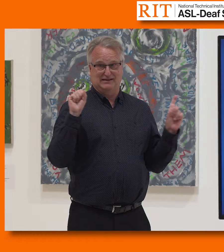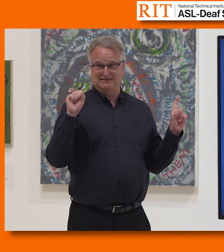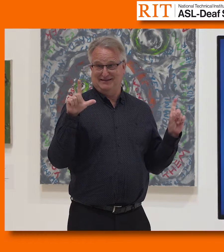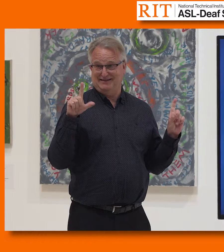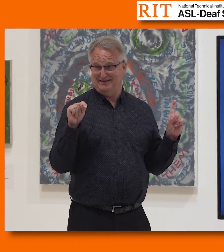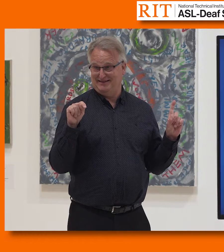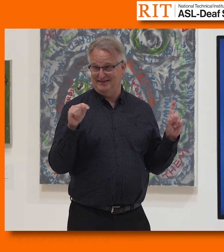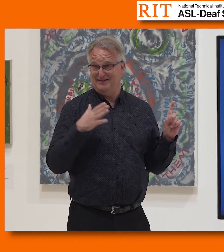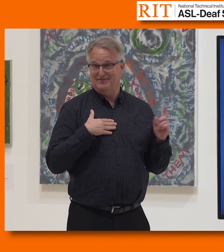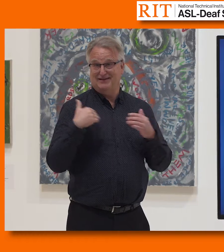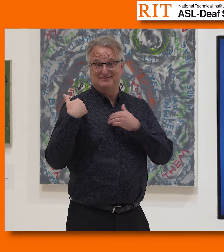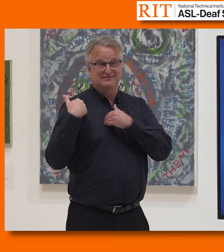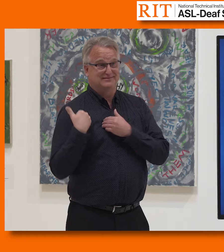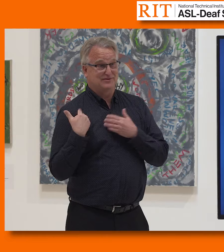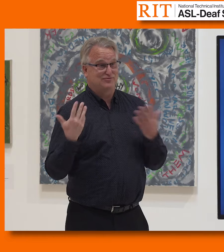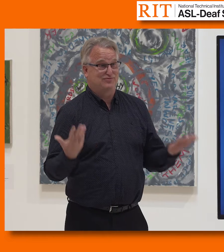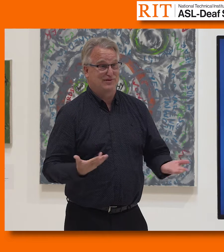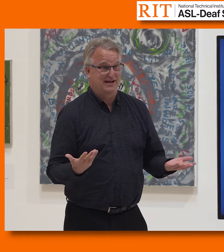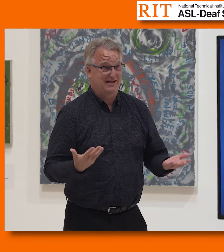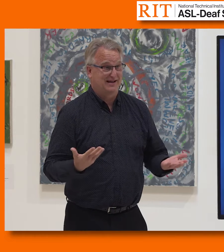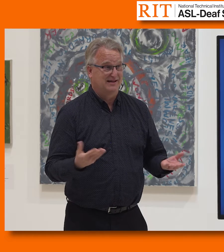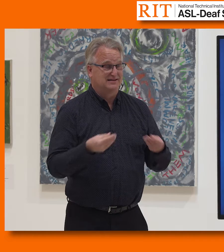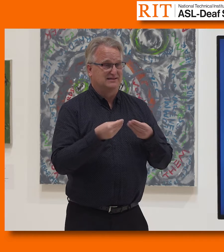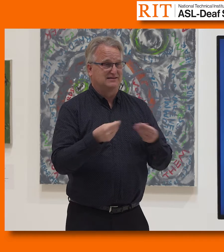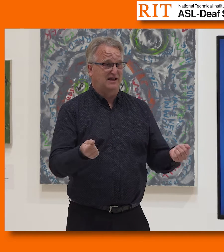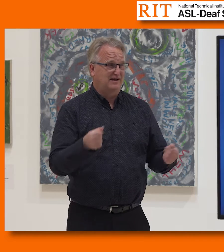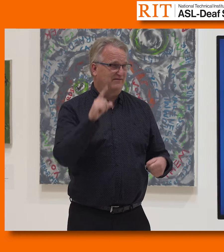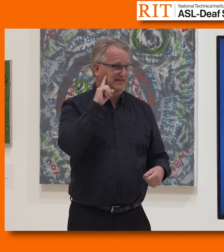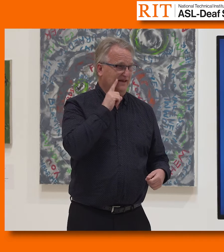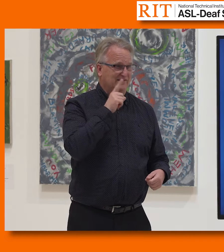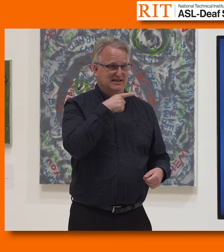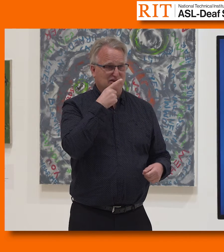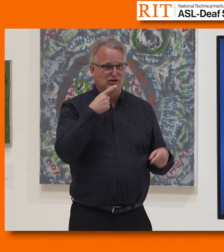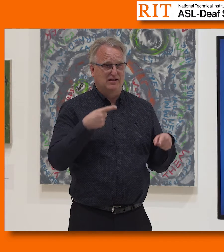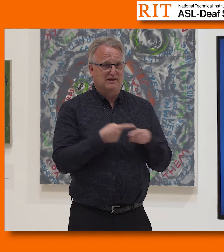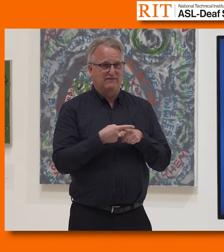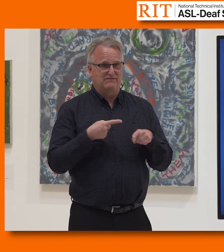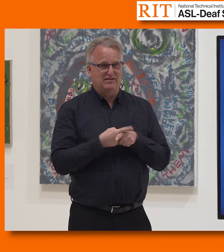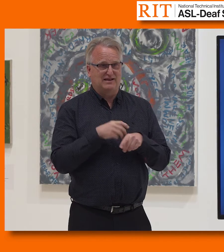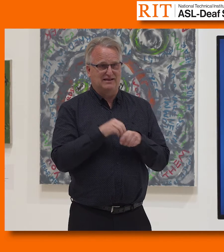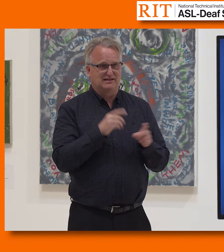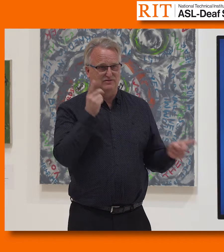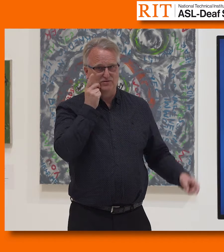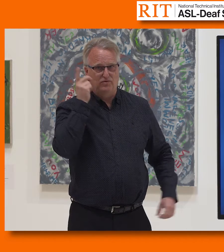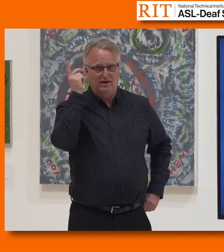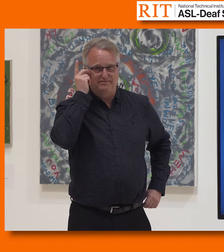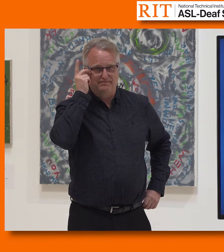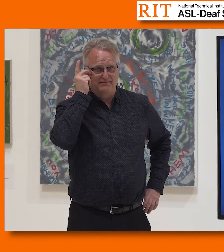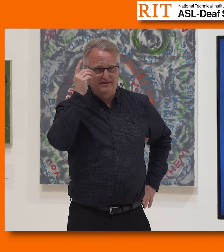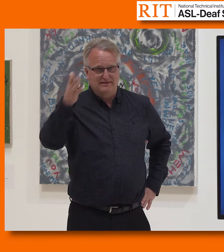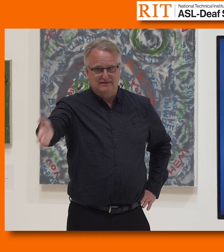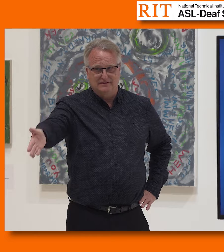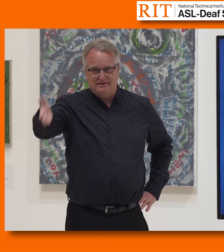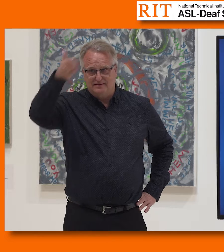because this is an amazing place. I worked with the student life team years ago, and what my primary responsibility was to